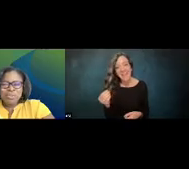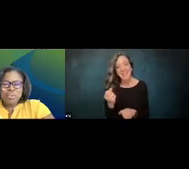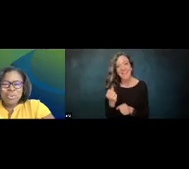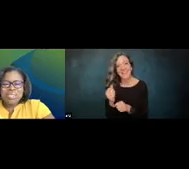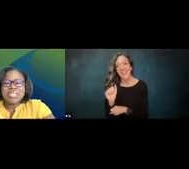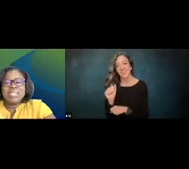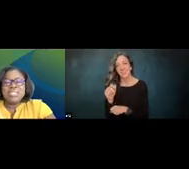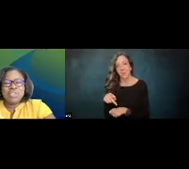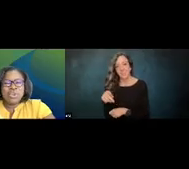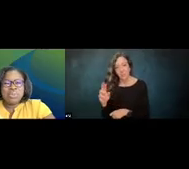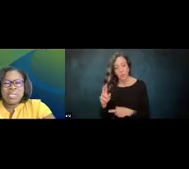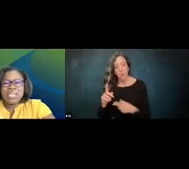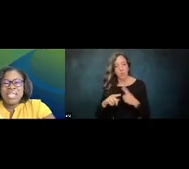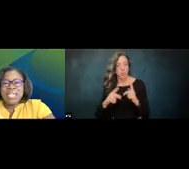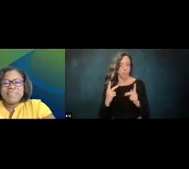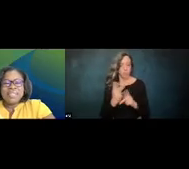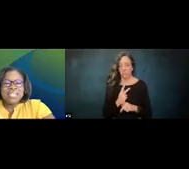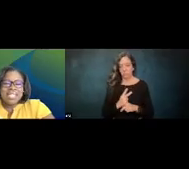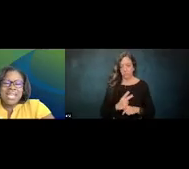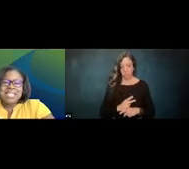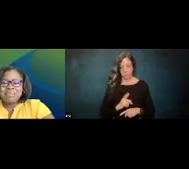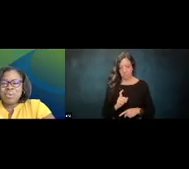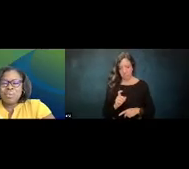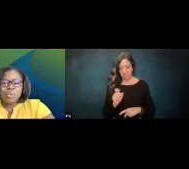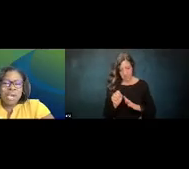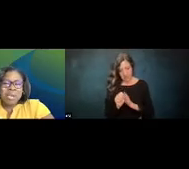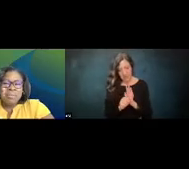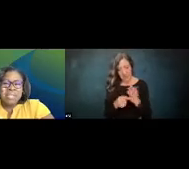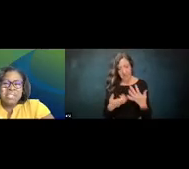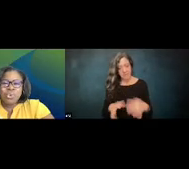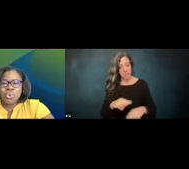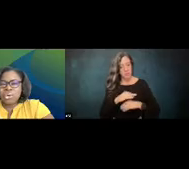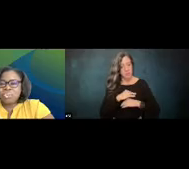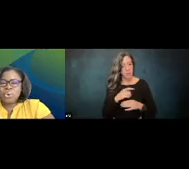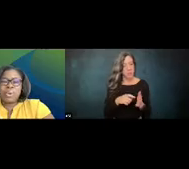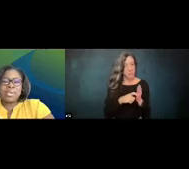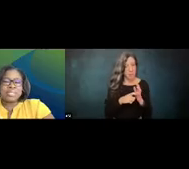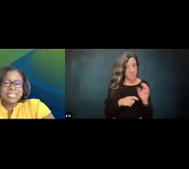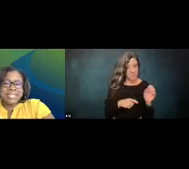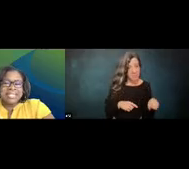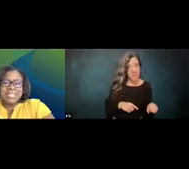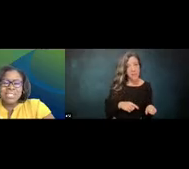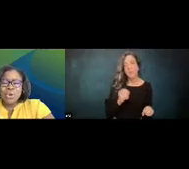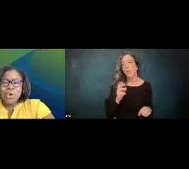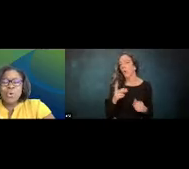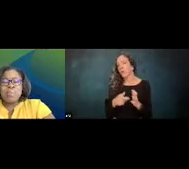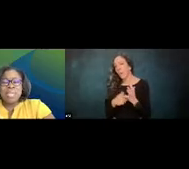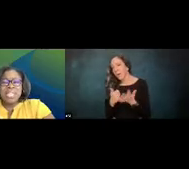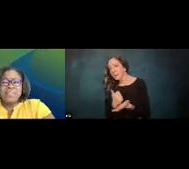performance report to then determine if the state has met requirements or requires assistance or